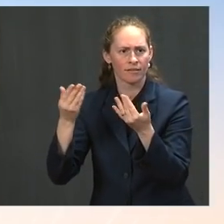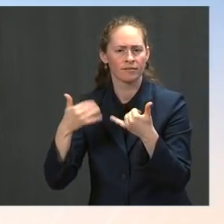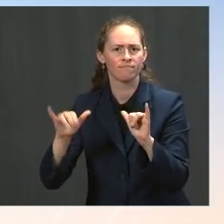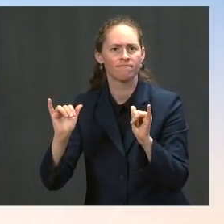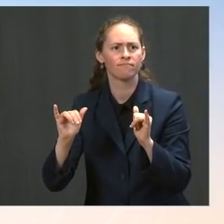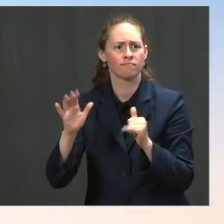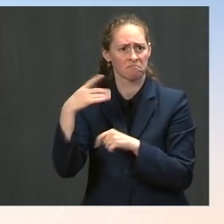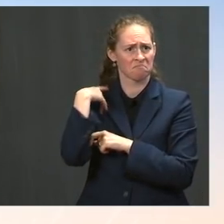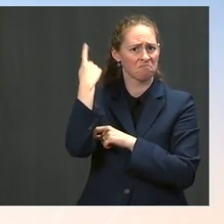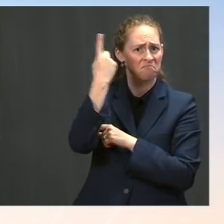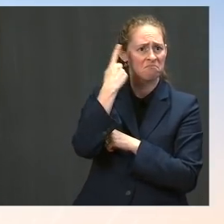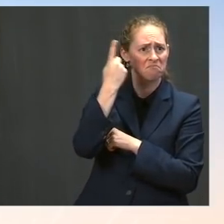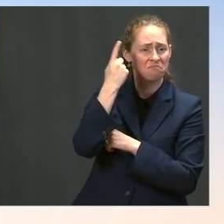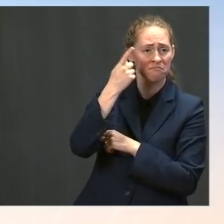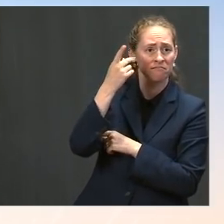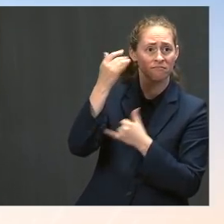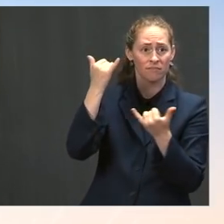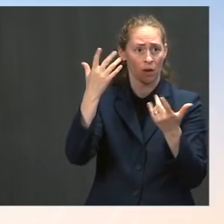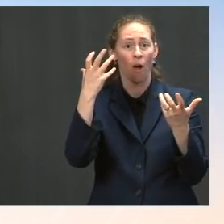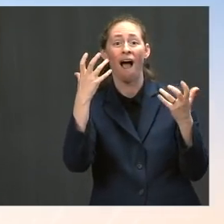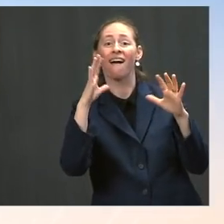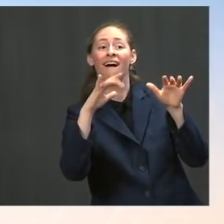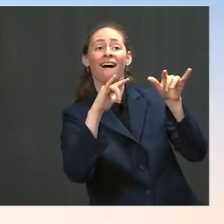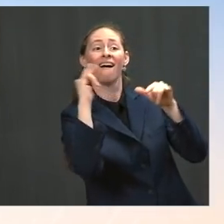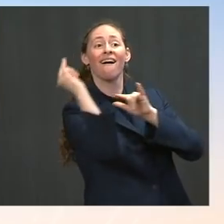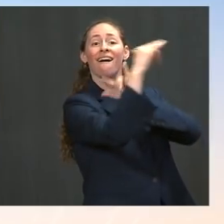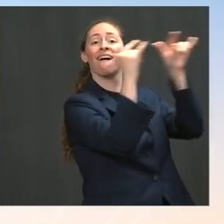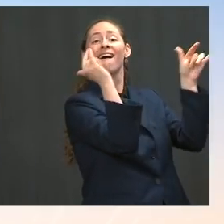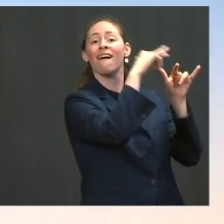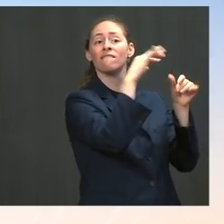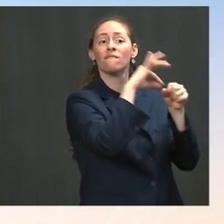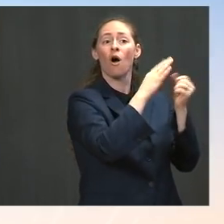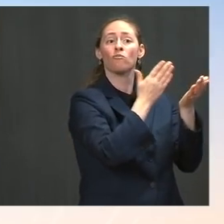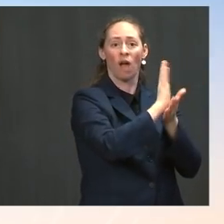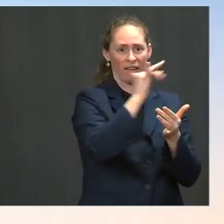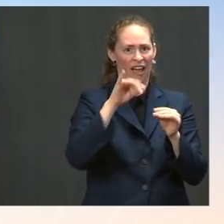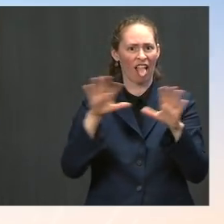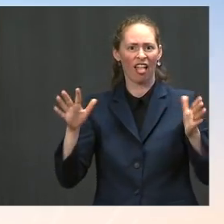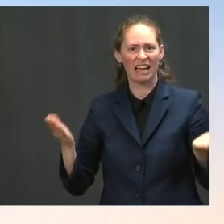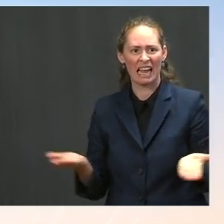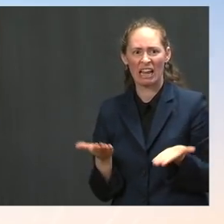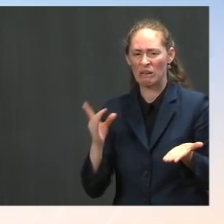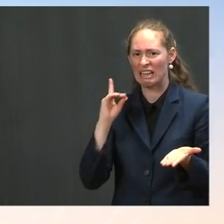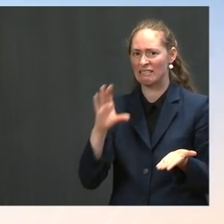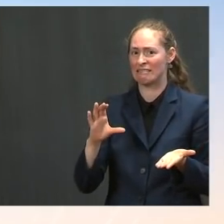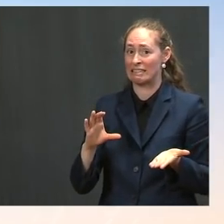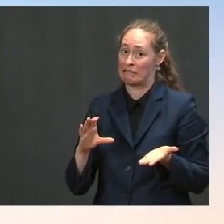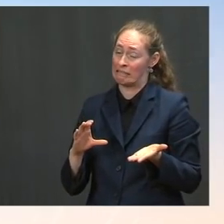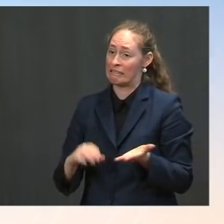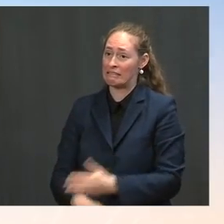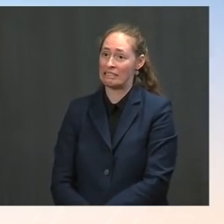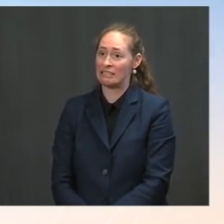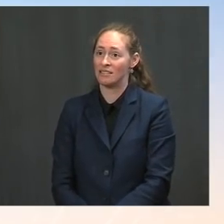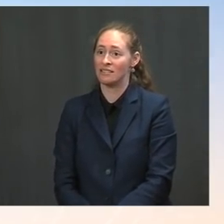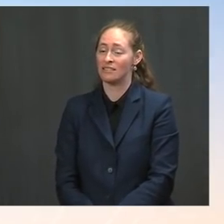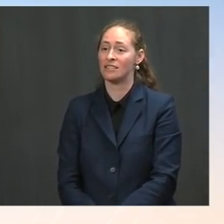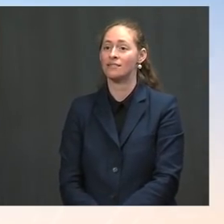is now a super-spreader event in Washington? Ms. Psaki: Well, I would say that's not a characterization we're making from here. We certainly understand